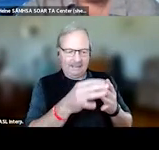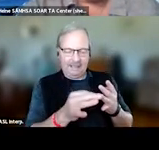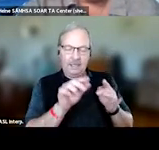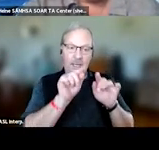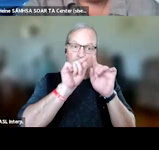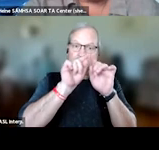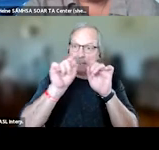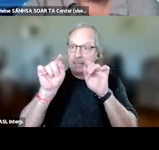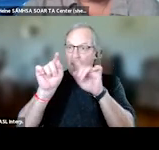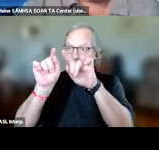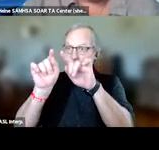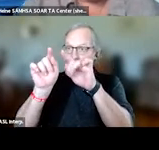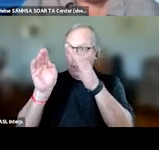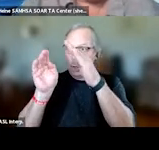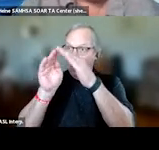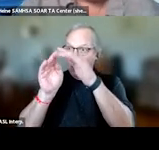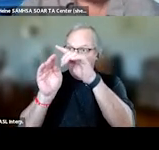the three dots in the upper right corner of their video.